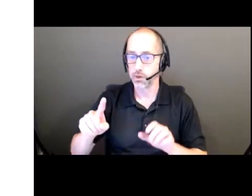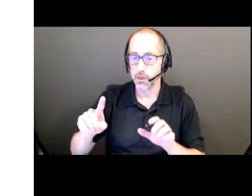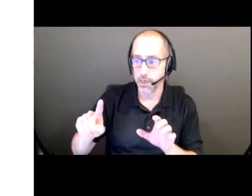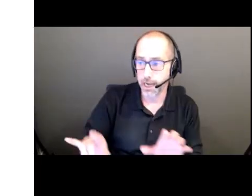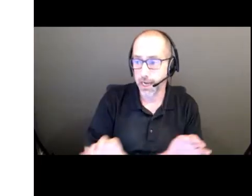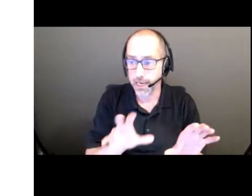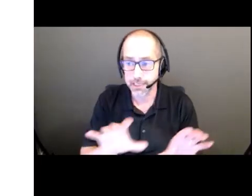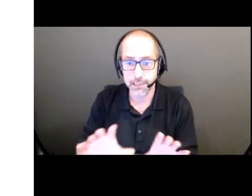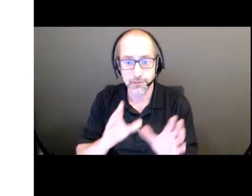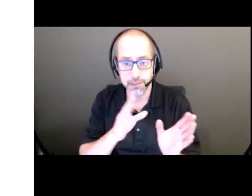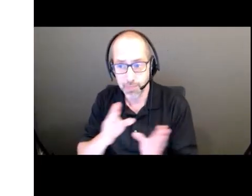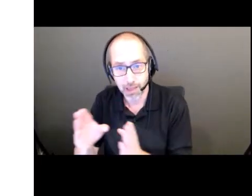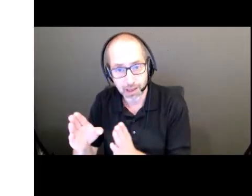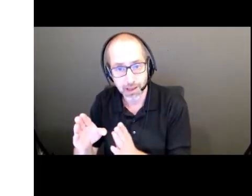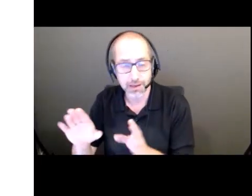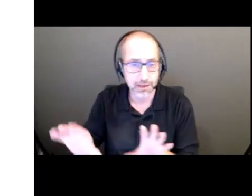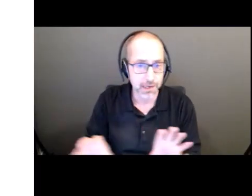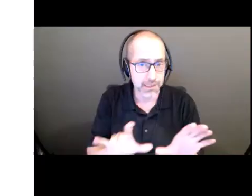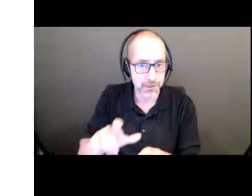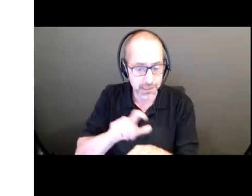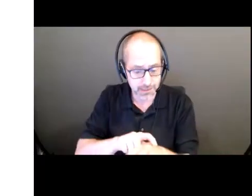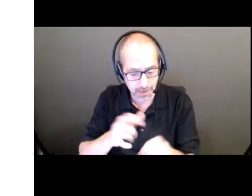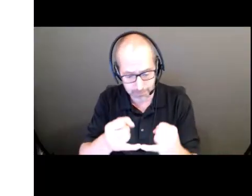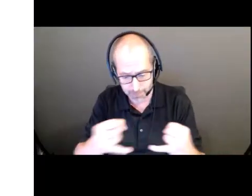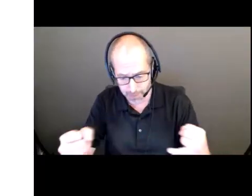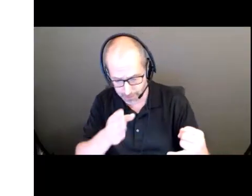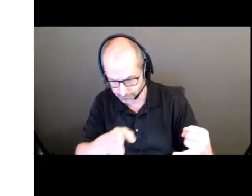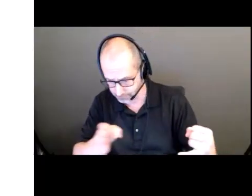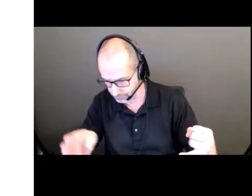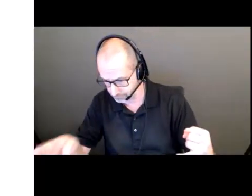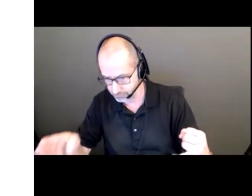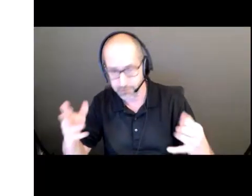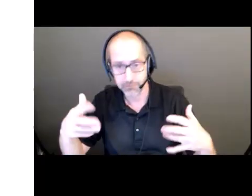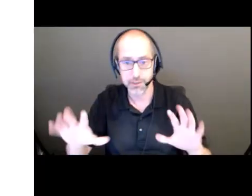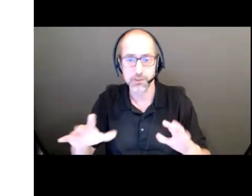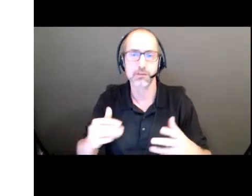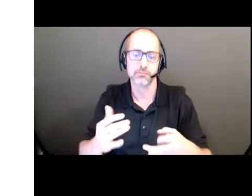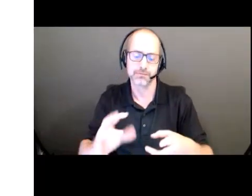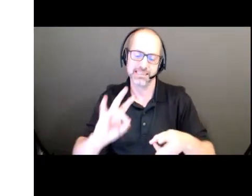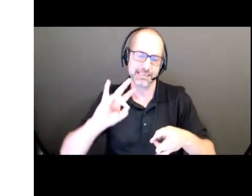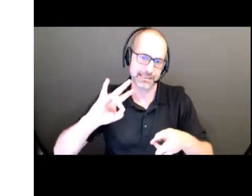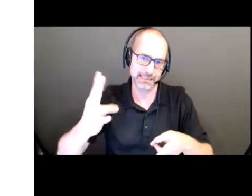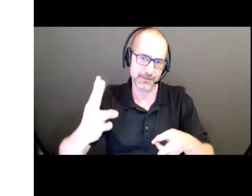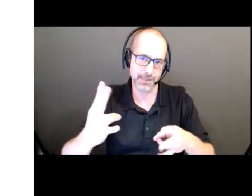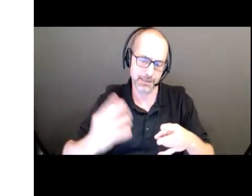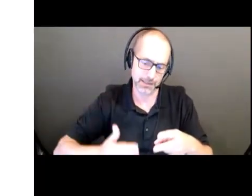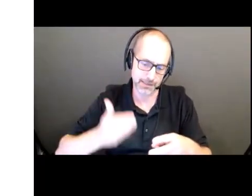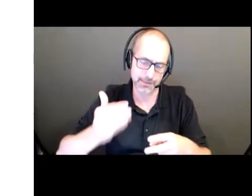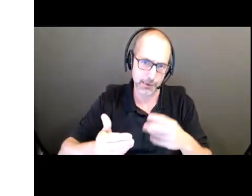now completed, you'll move on to the seventh step where you will start to fill out the budget.